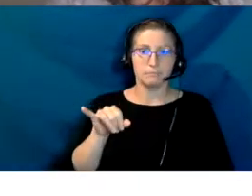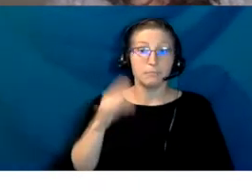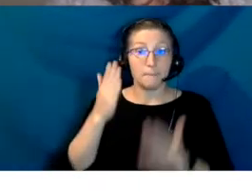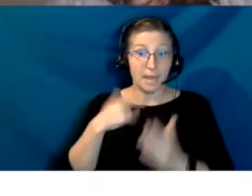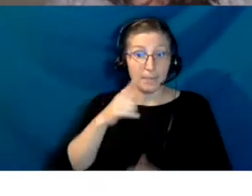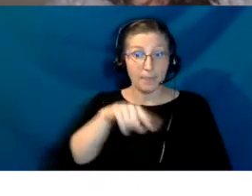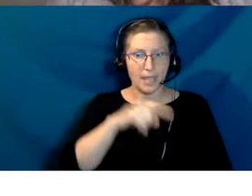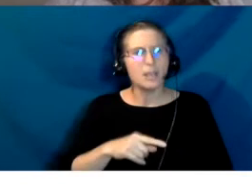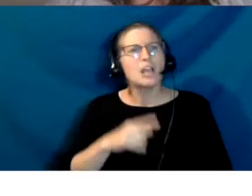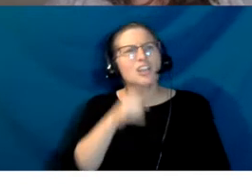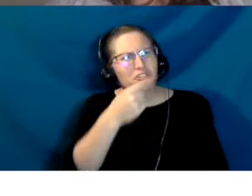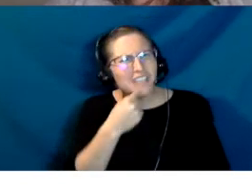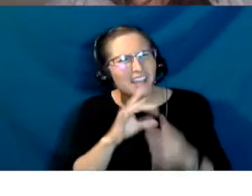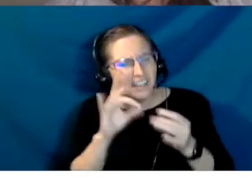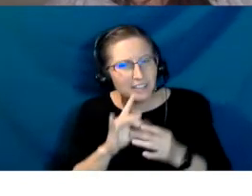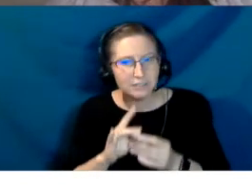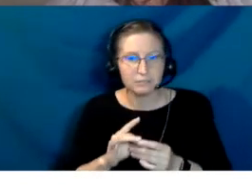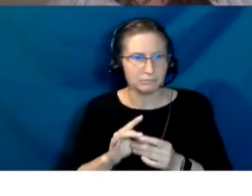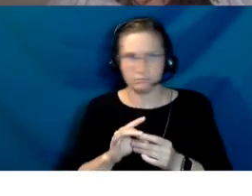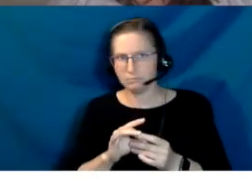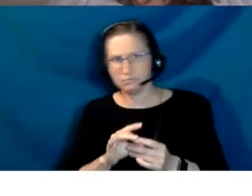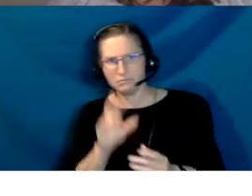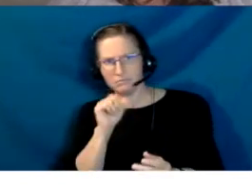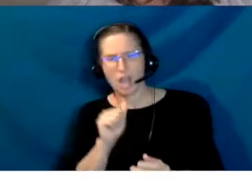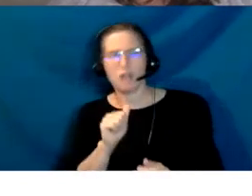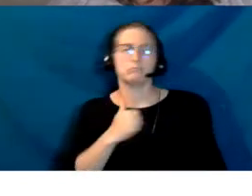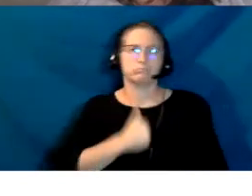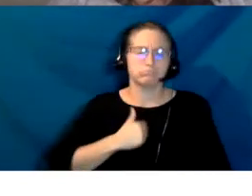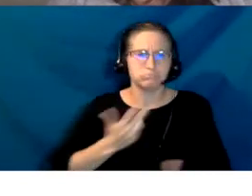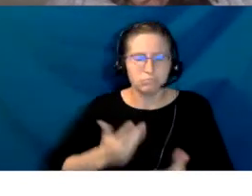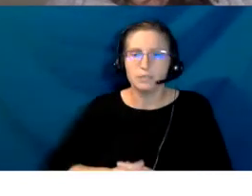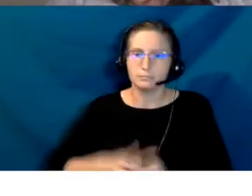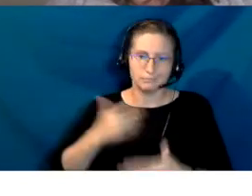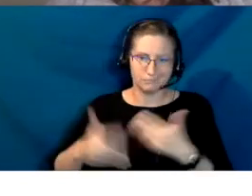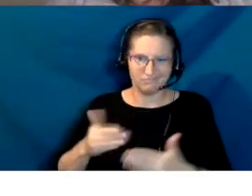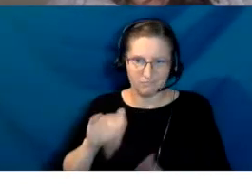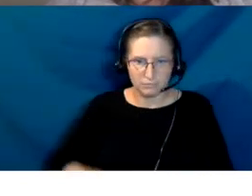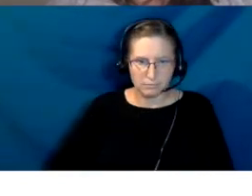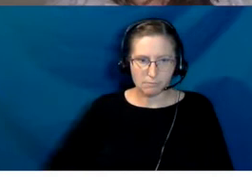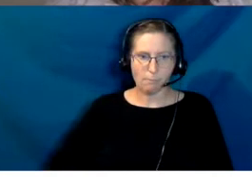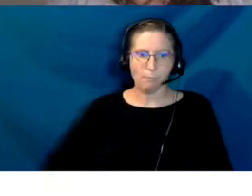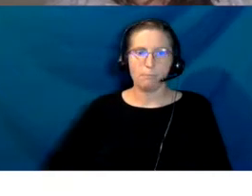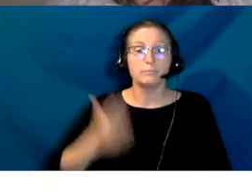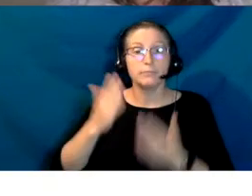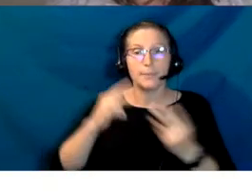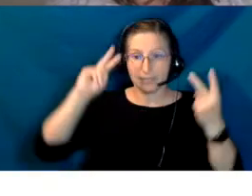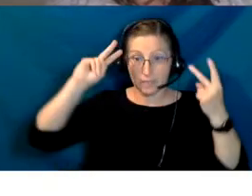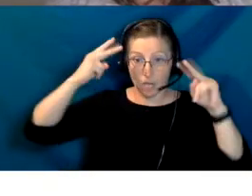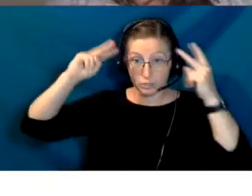they're misunderstanding directions or questions. Or that when those